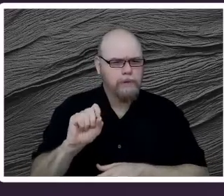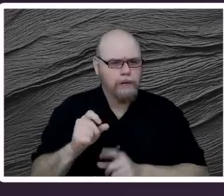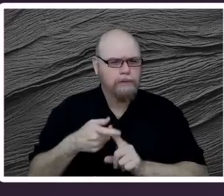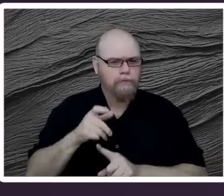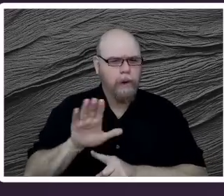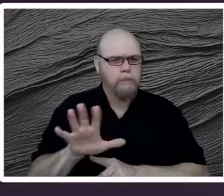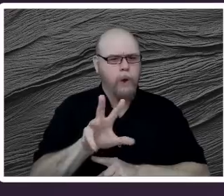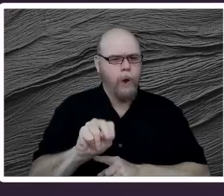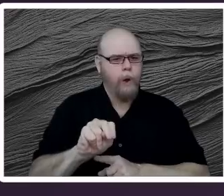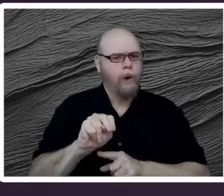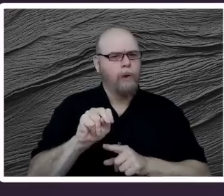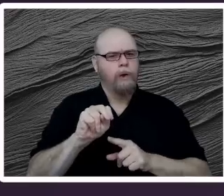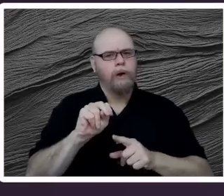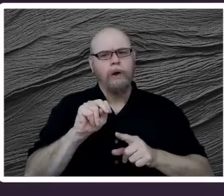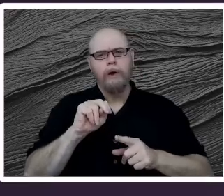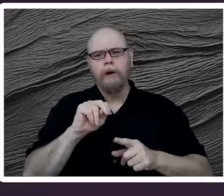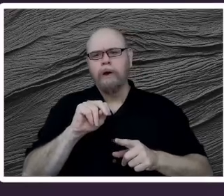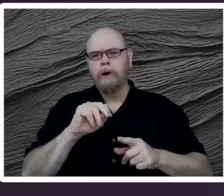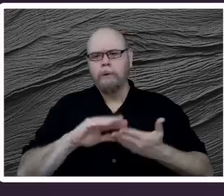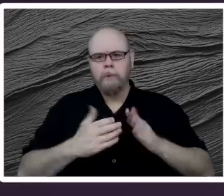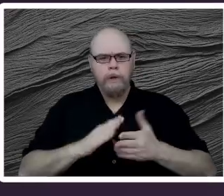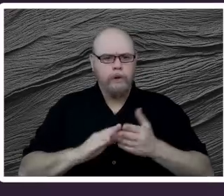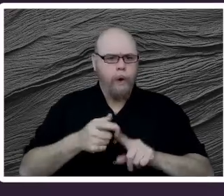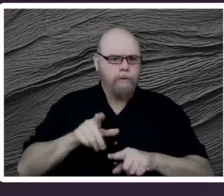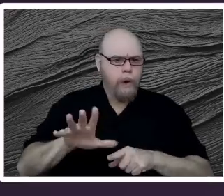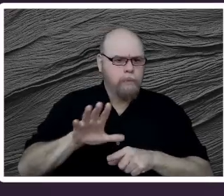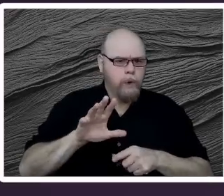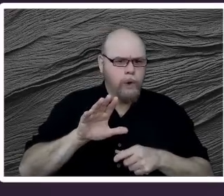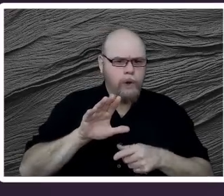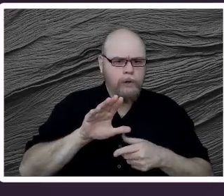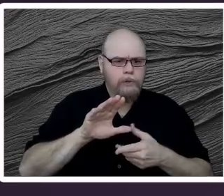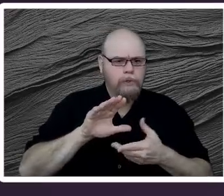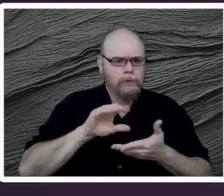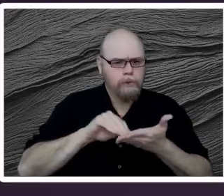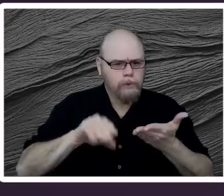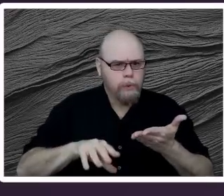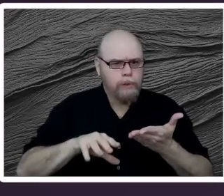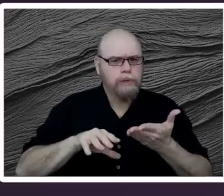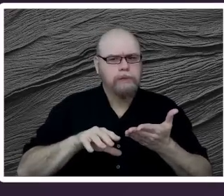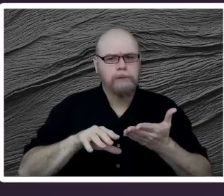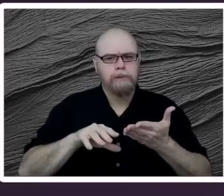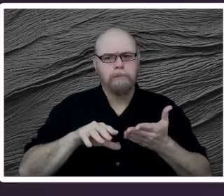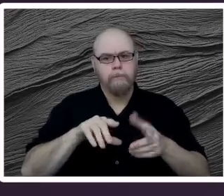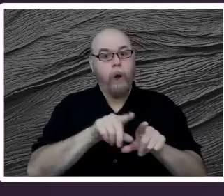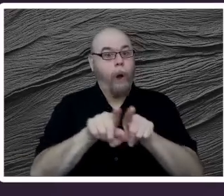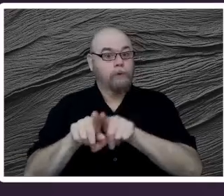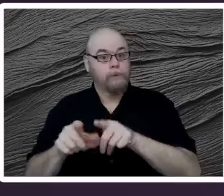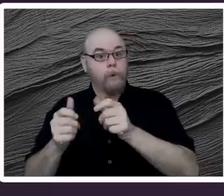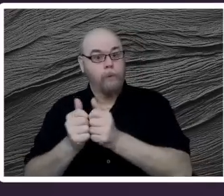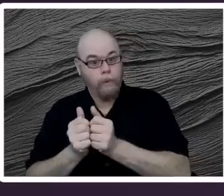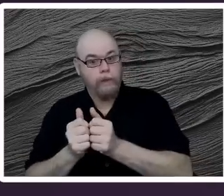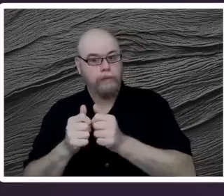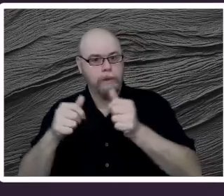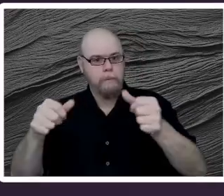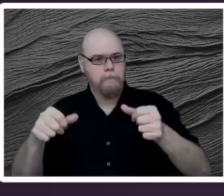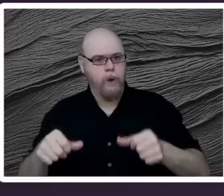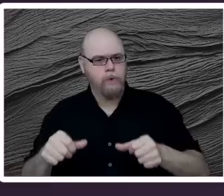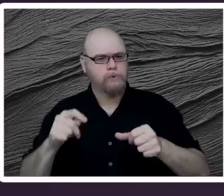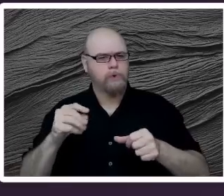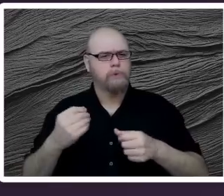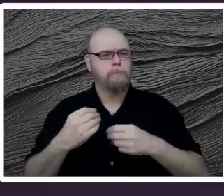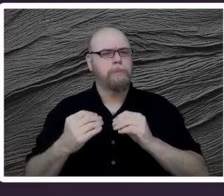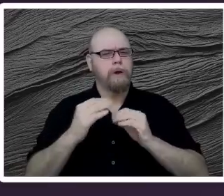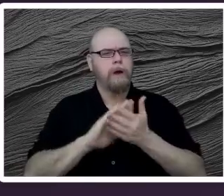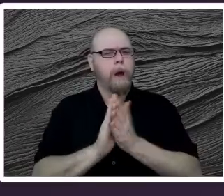or from your students, in addition to our poster exhibit, to make it more three dimensional.